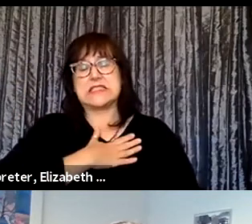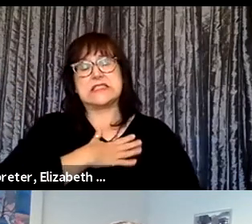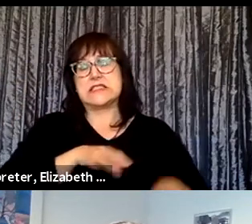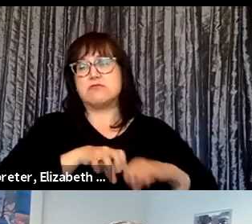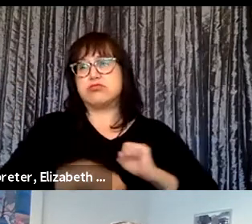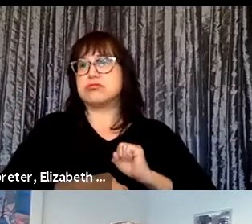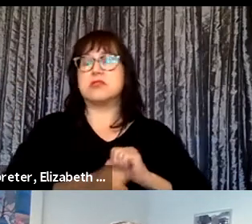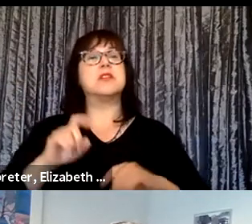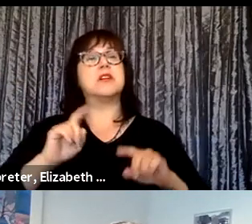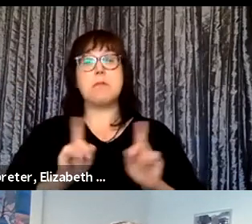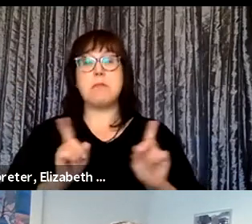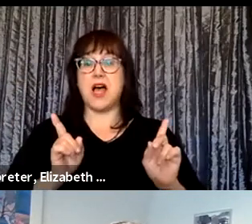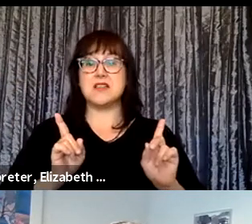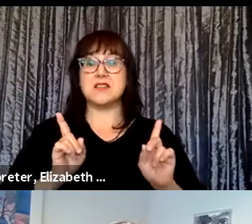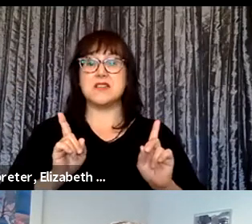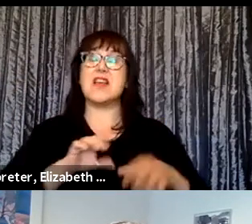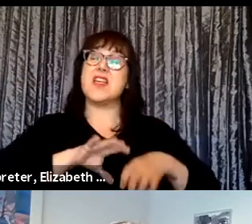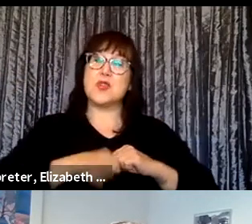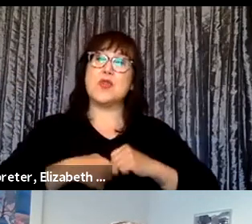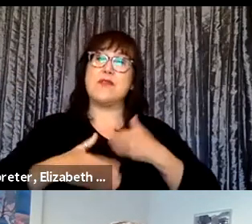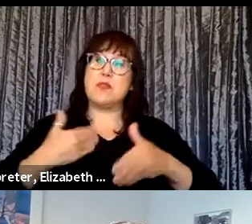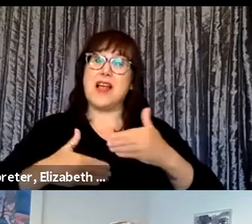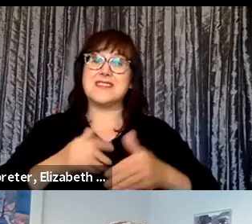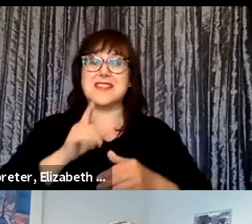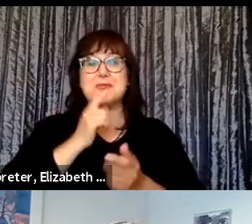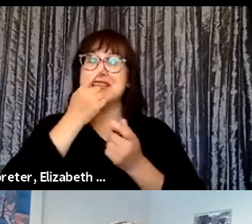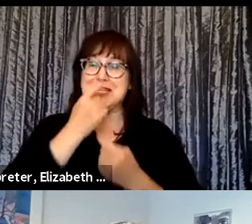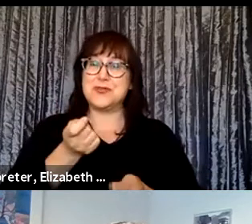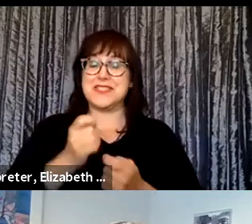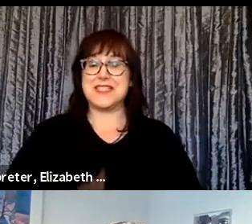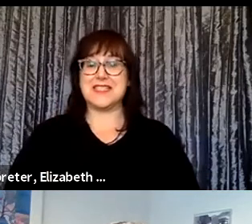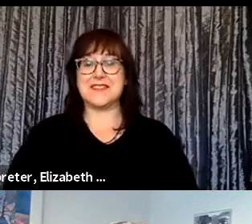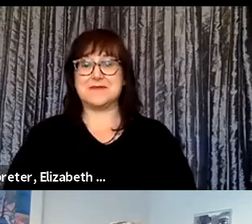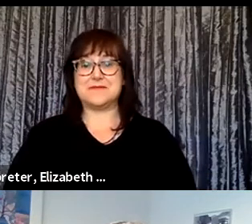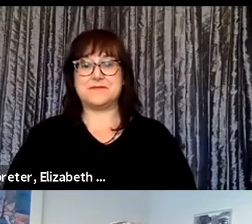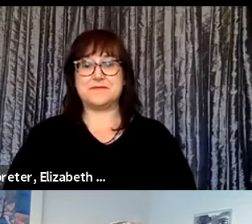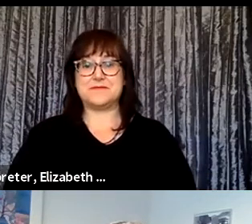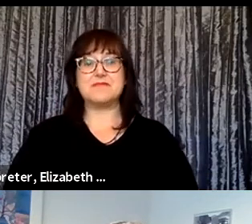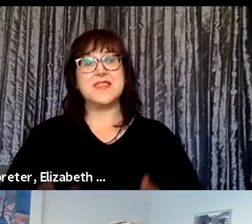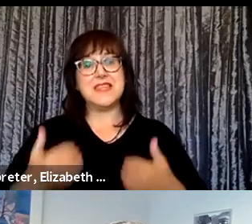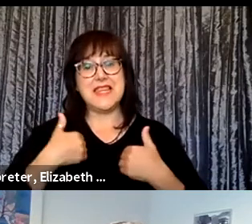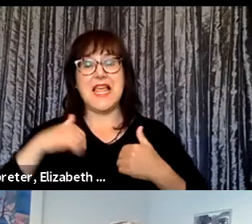But there, you know, the grieving process is an interesting one , and to have this community